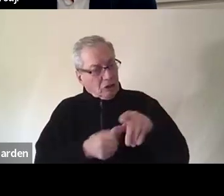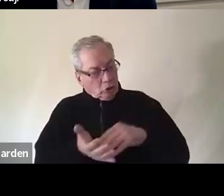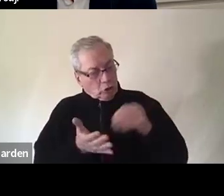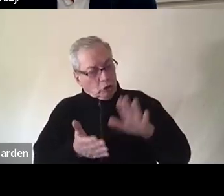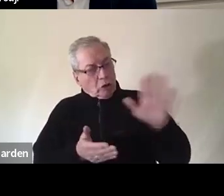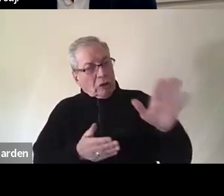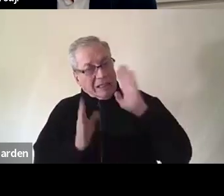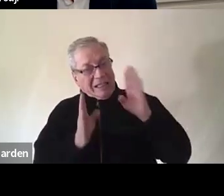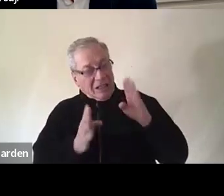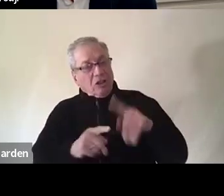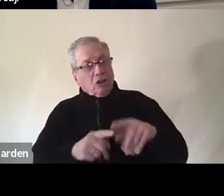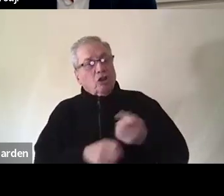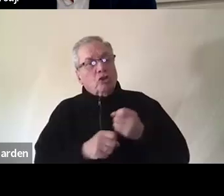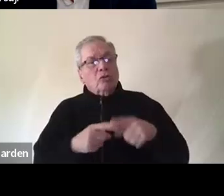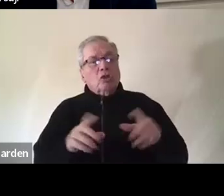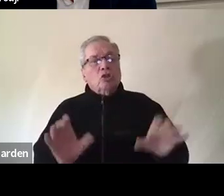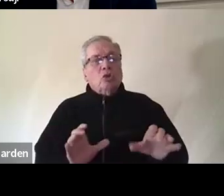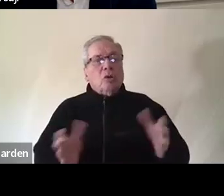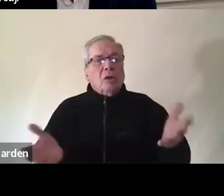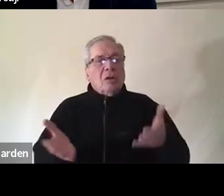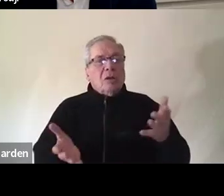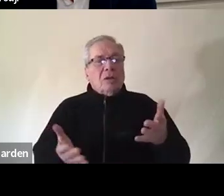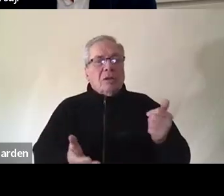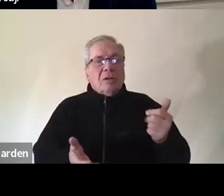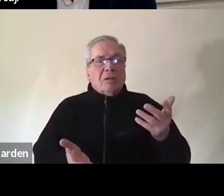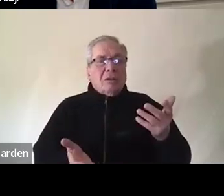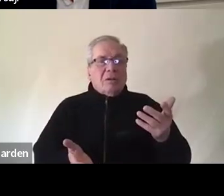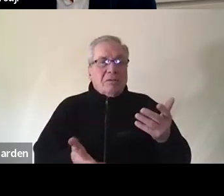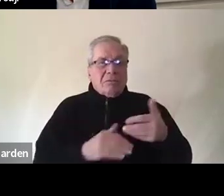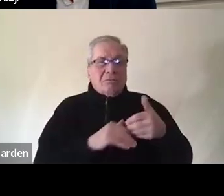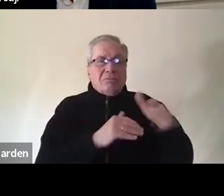back in the day sending a physical mail